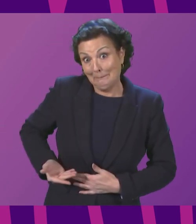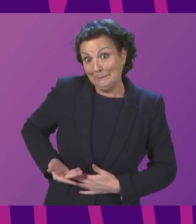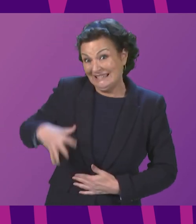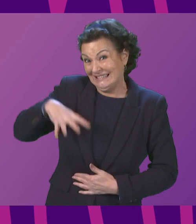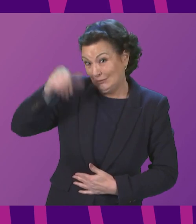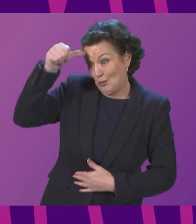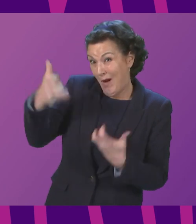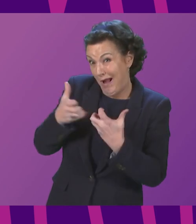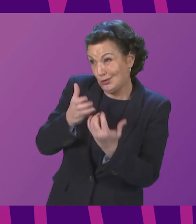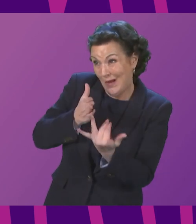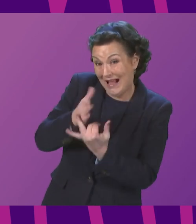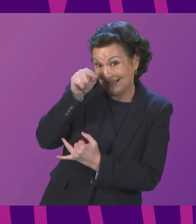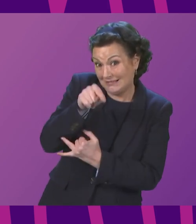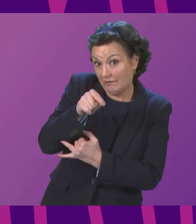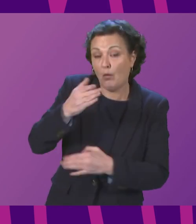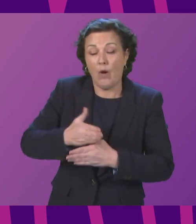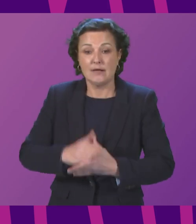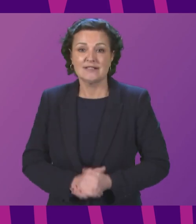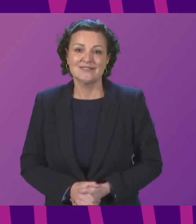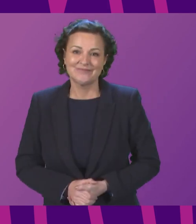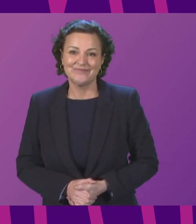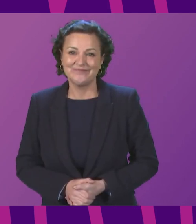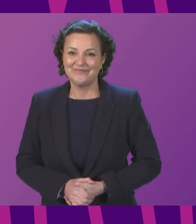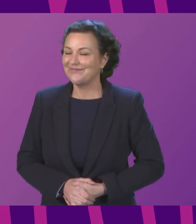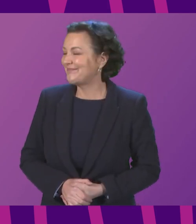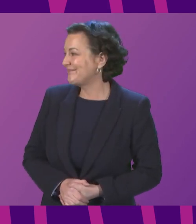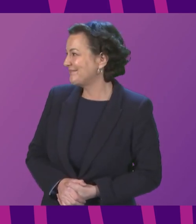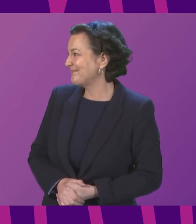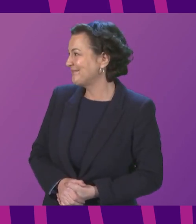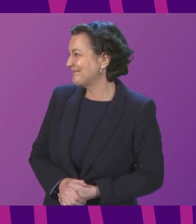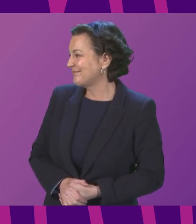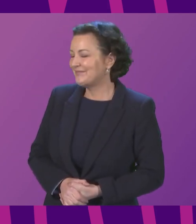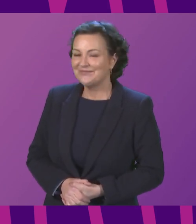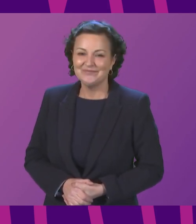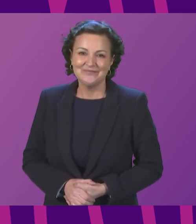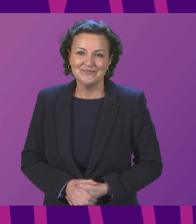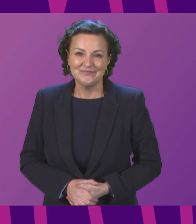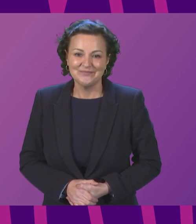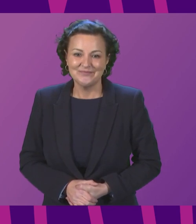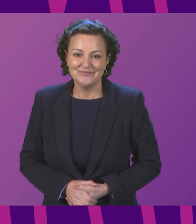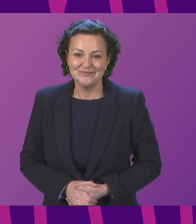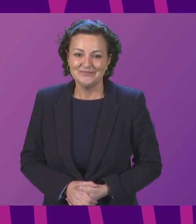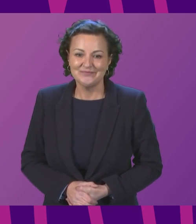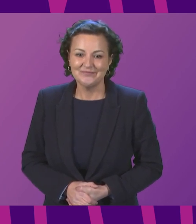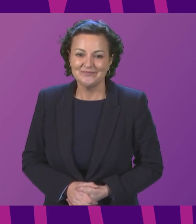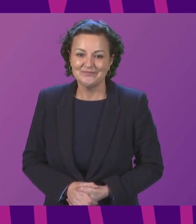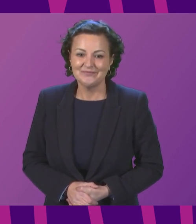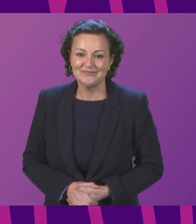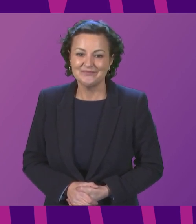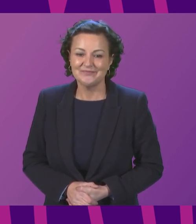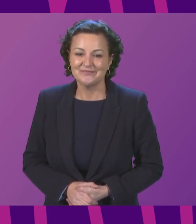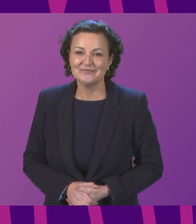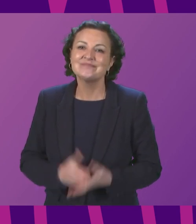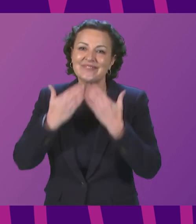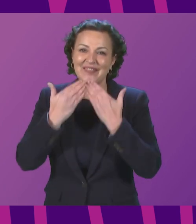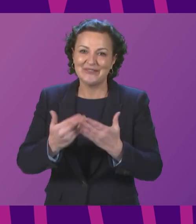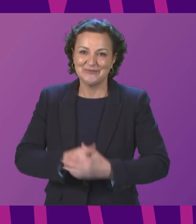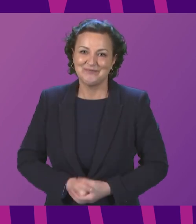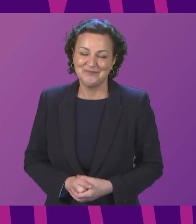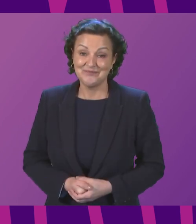to access the devices.